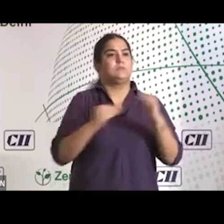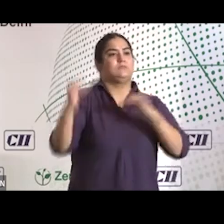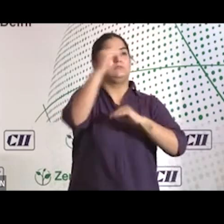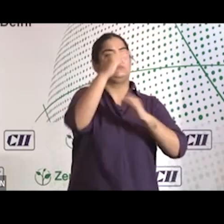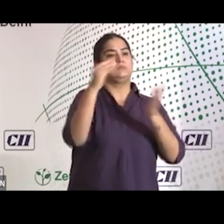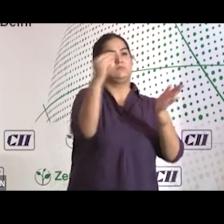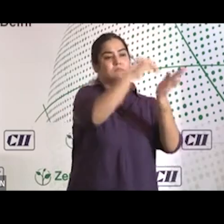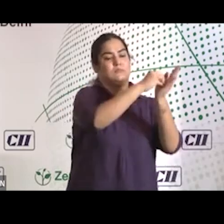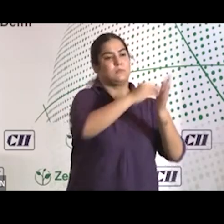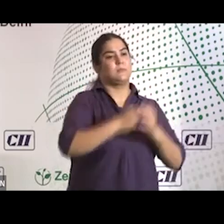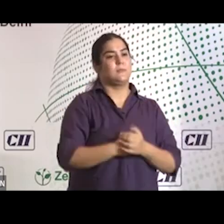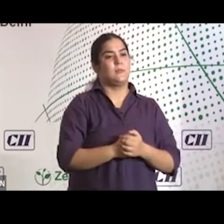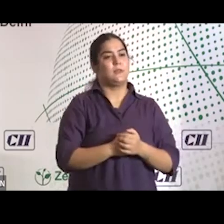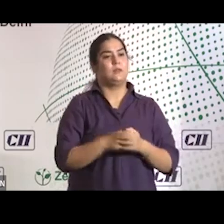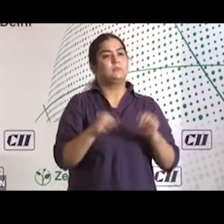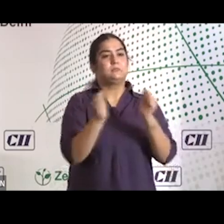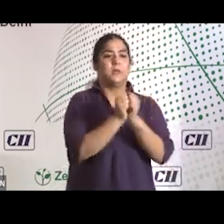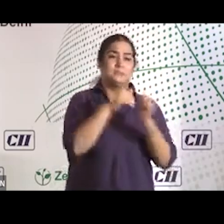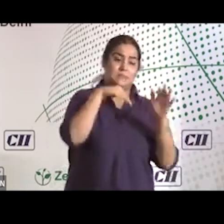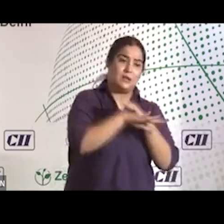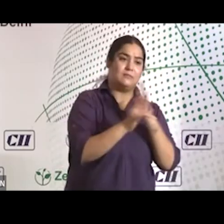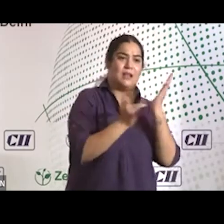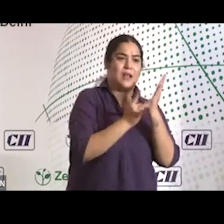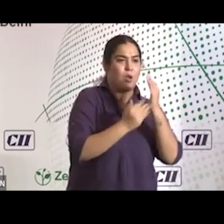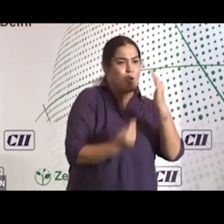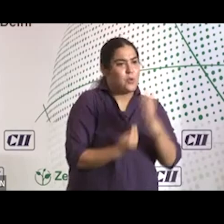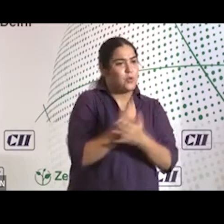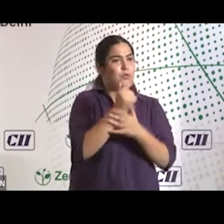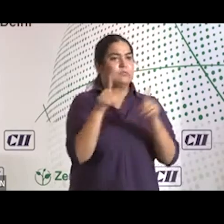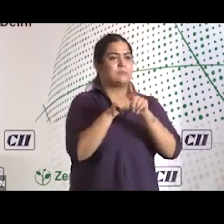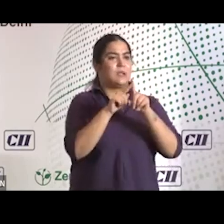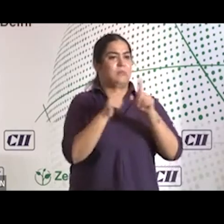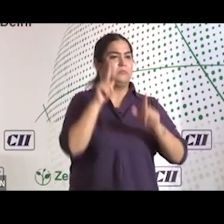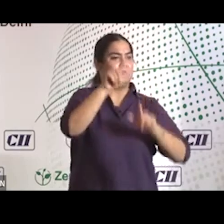and taking them to the new heights with the support